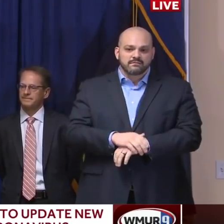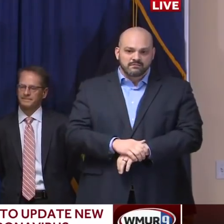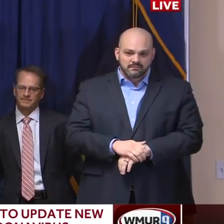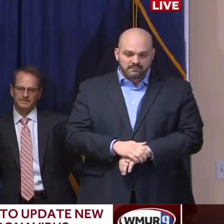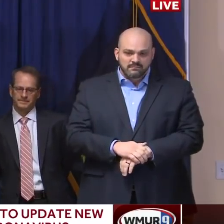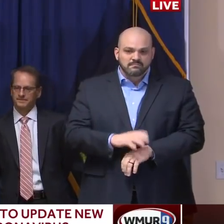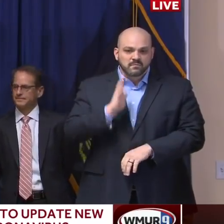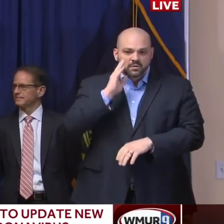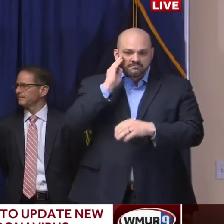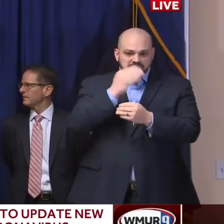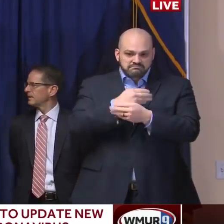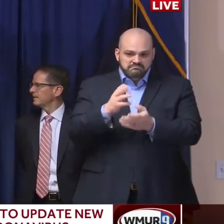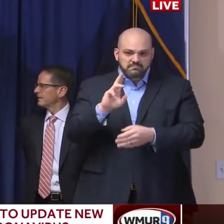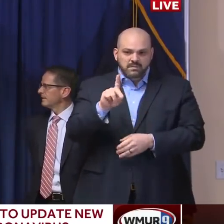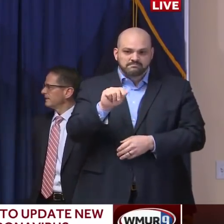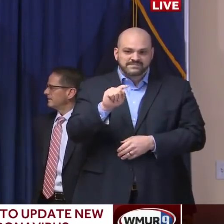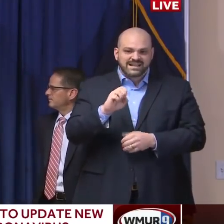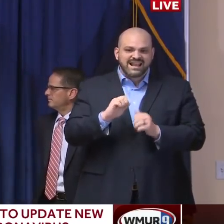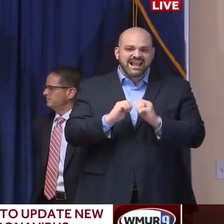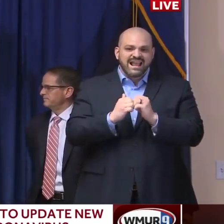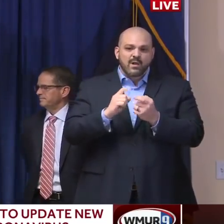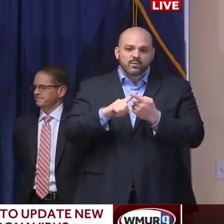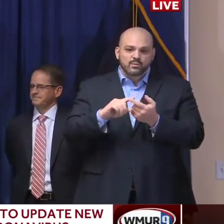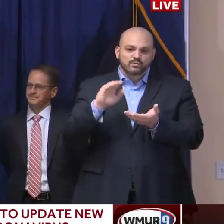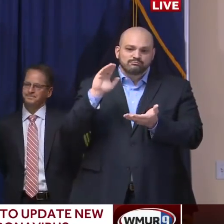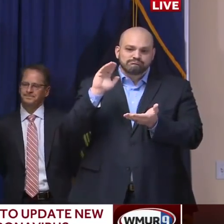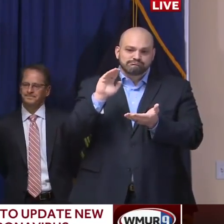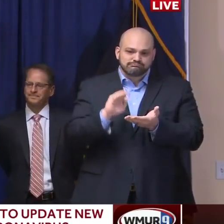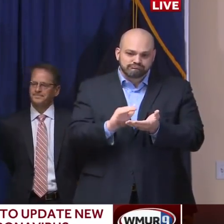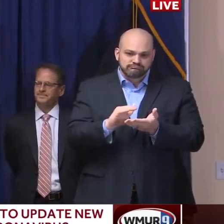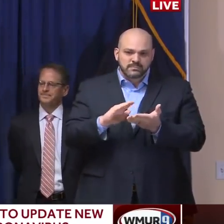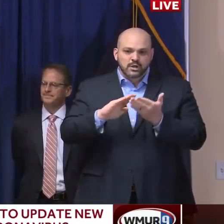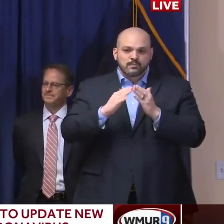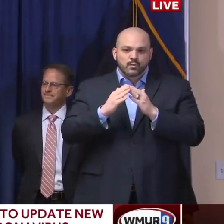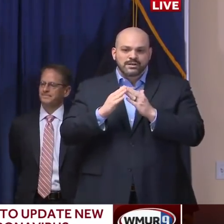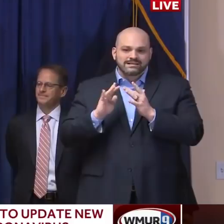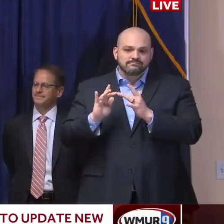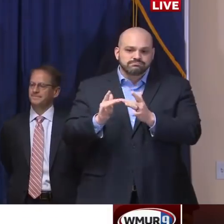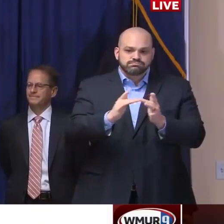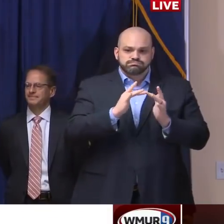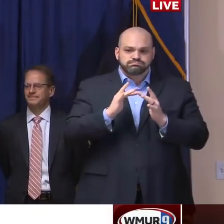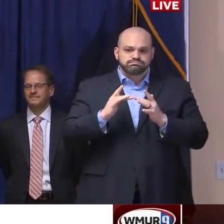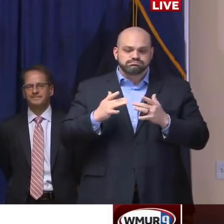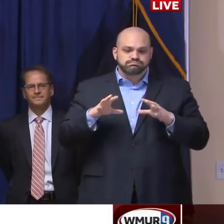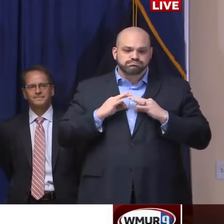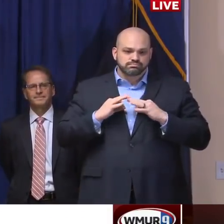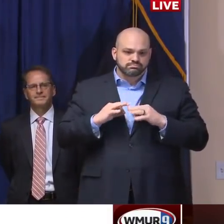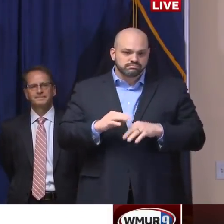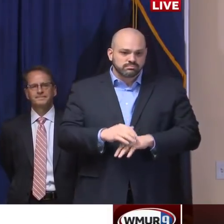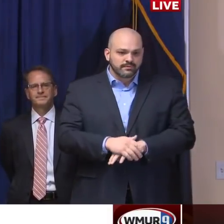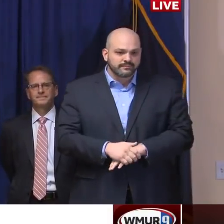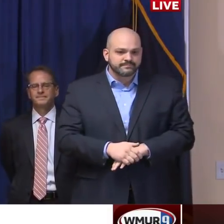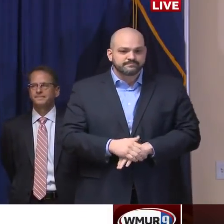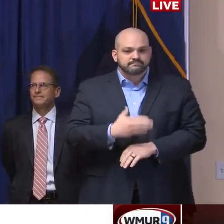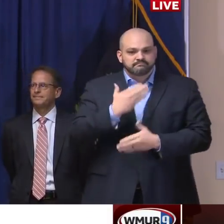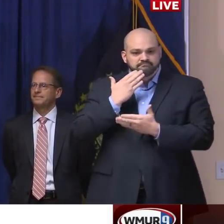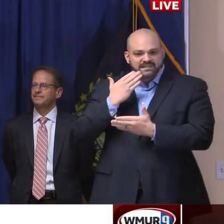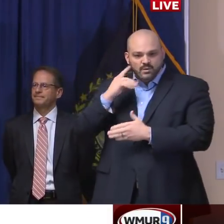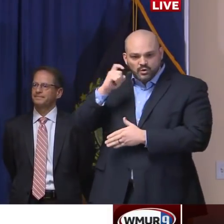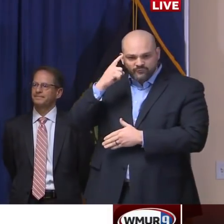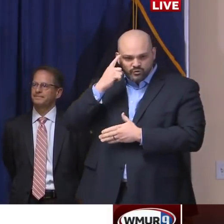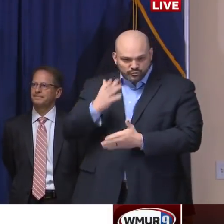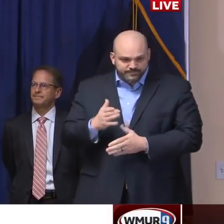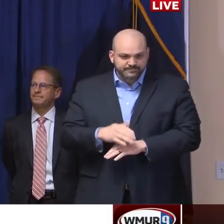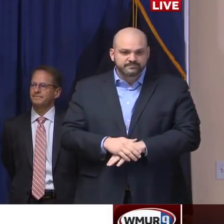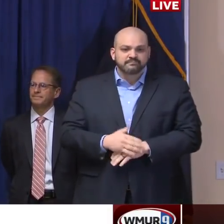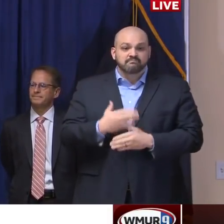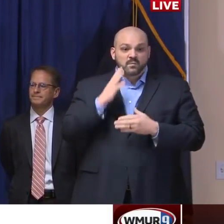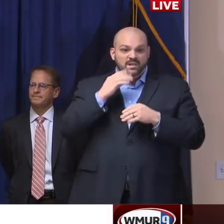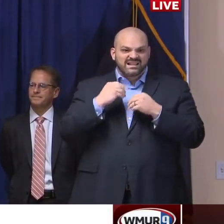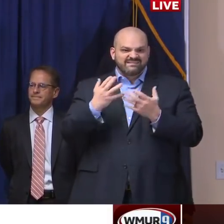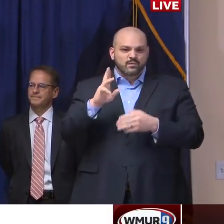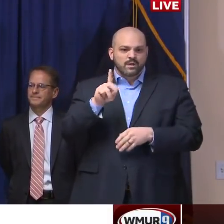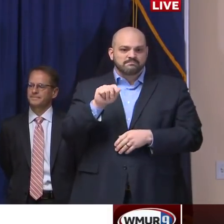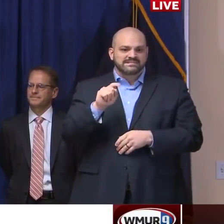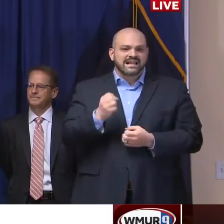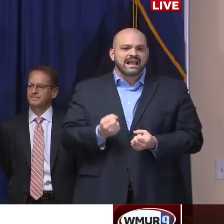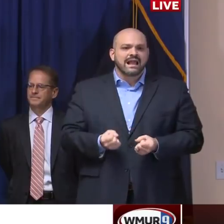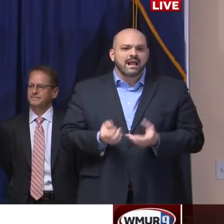I WILL UPDATE IT FOR THAT I WILL TURN IT OVER FOR AN UPDATE -- I WILL TURN IT OVER FOR AN UPDATE AND HOW TO LIMIT COMMUNITY TRANSMISSION.